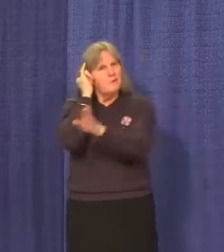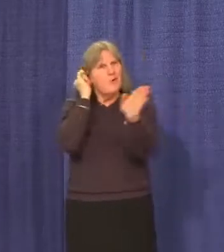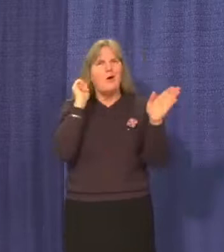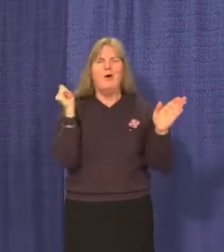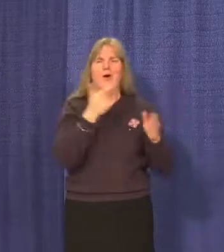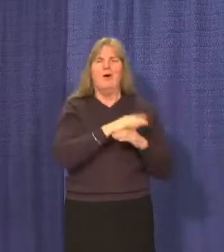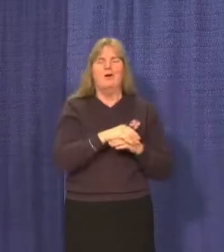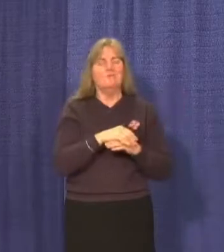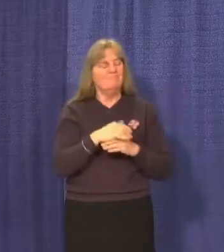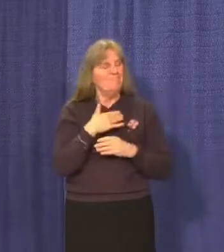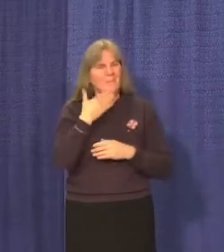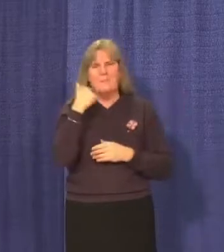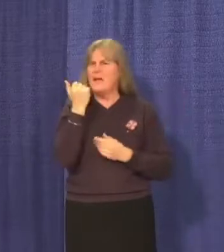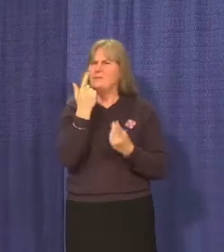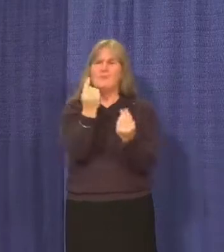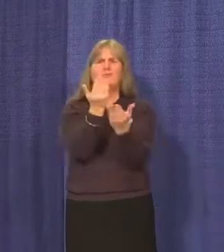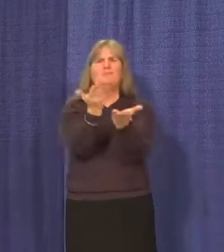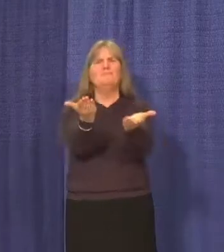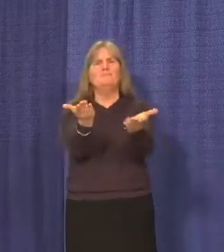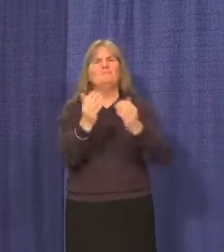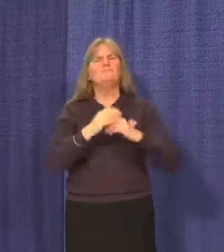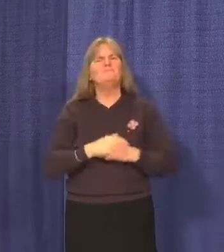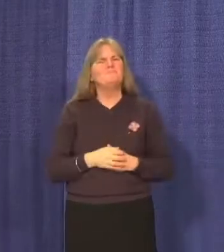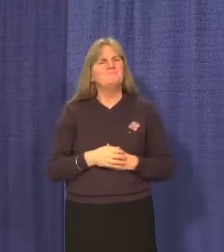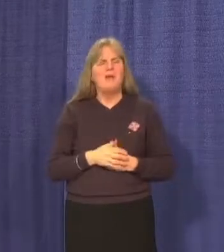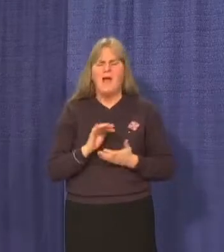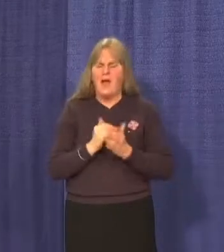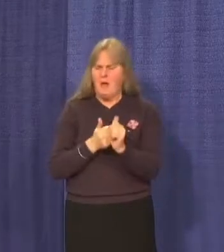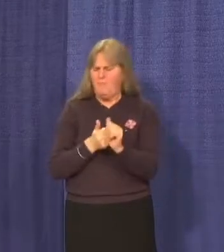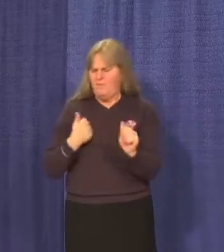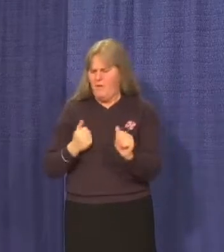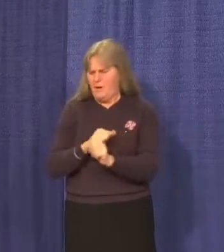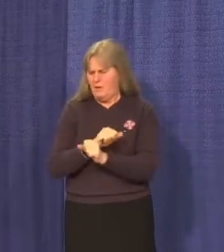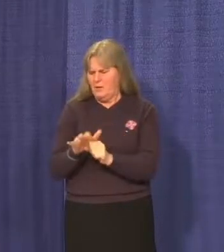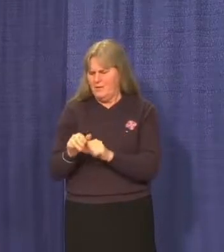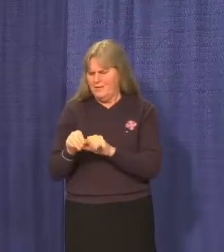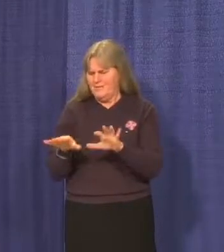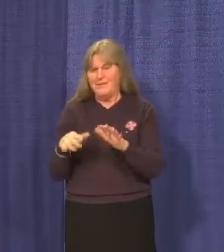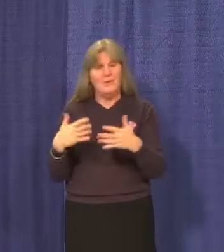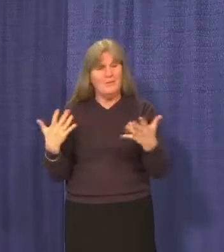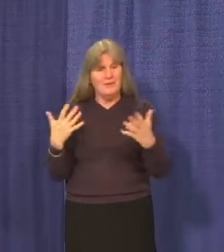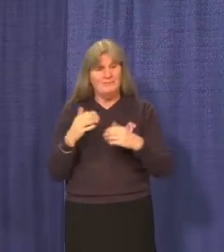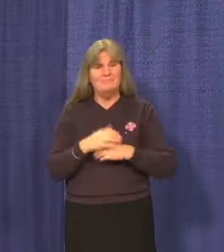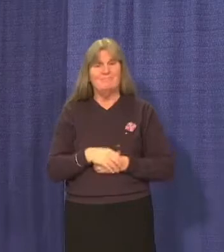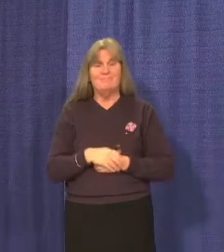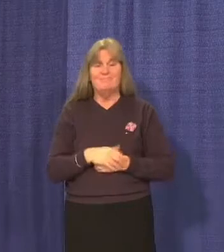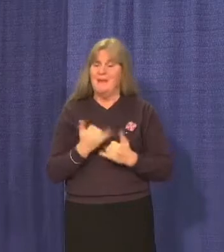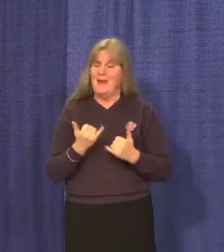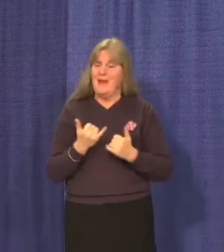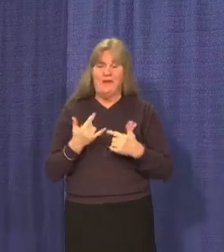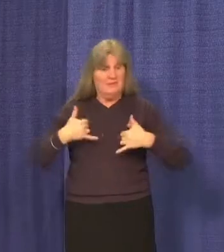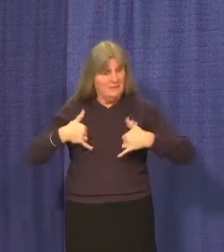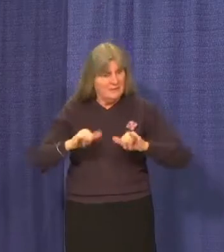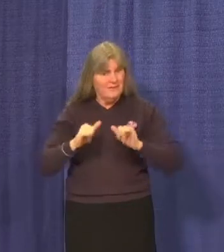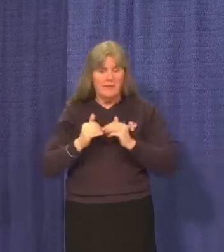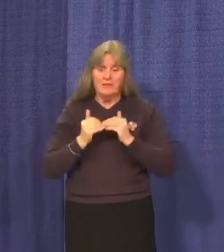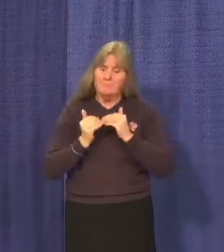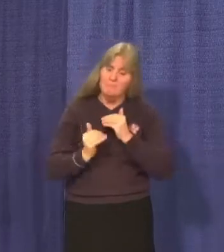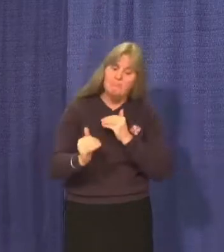I have said this many times and I will say that again. The best thing Yukoners can do to prevent the virus from spreading now in through the